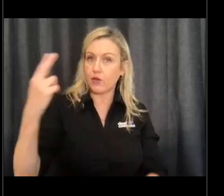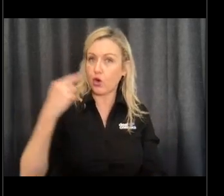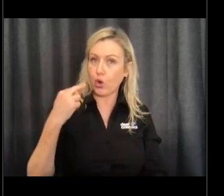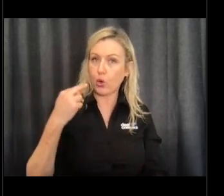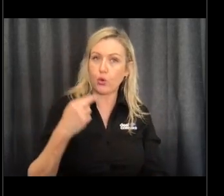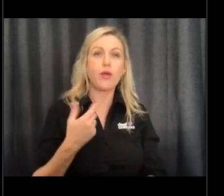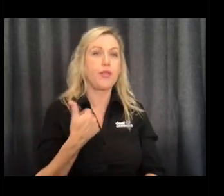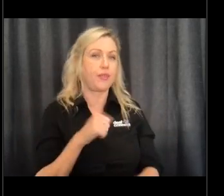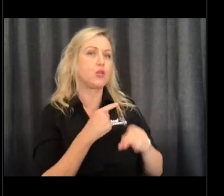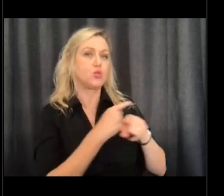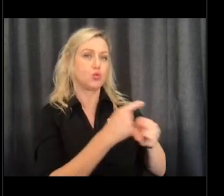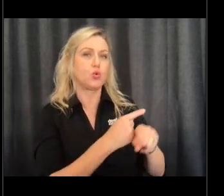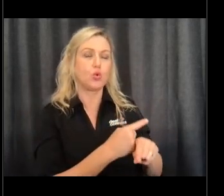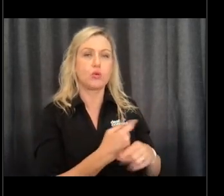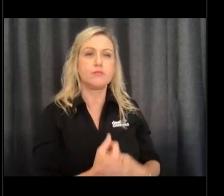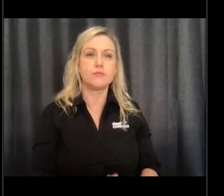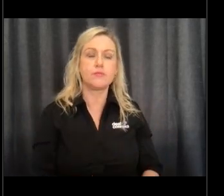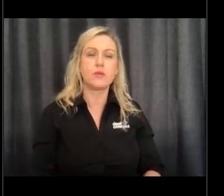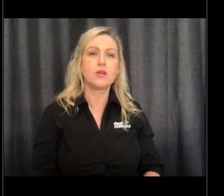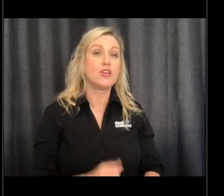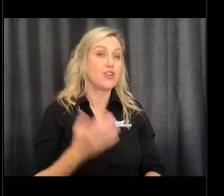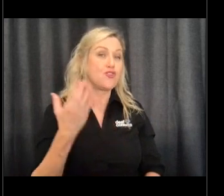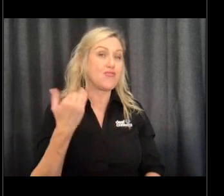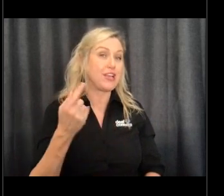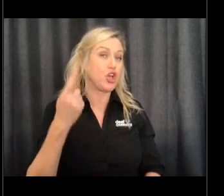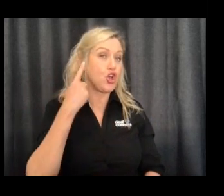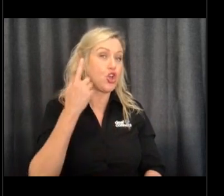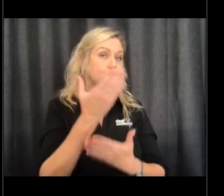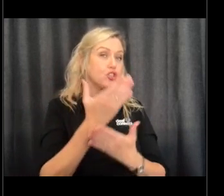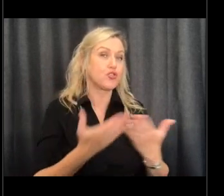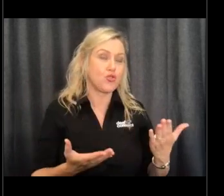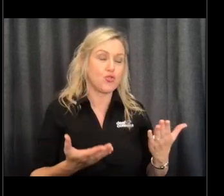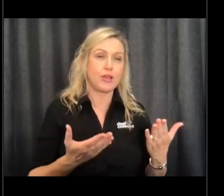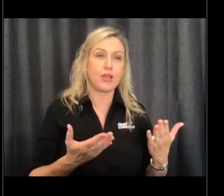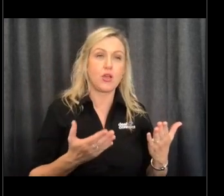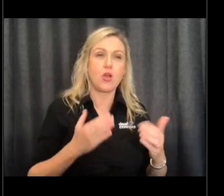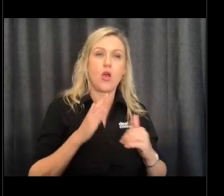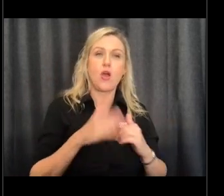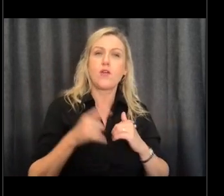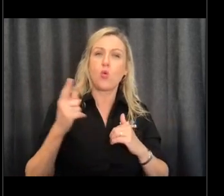I heard a story the other day where a claim was denied on the basis of lack of